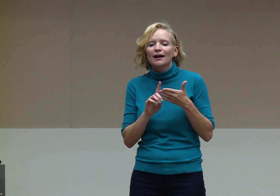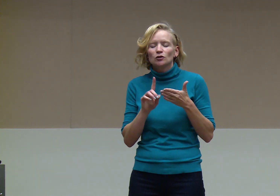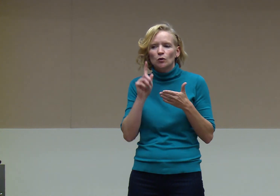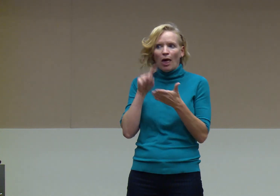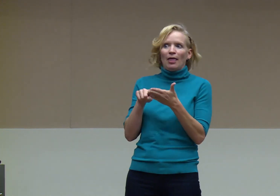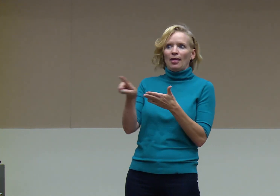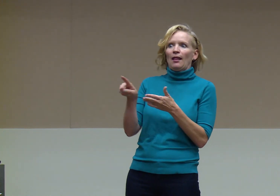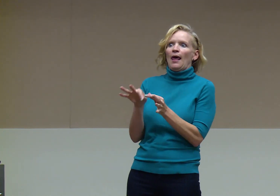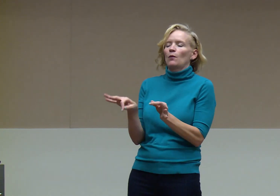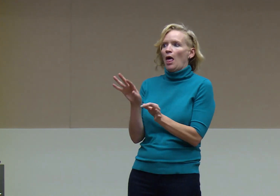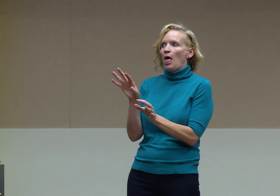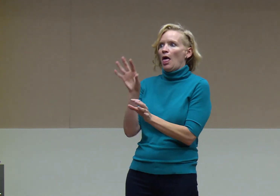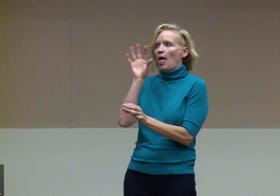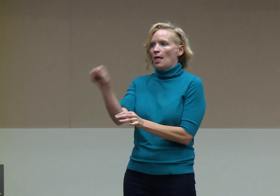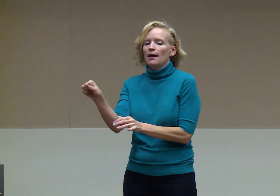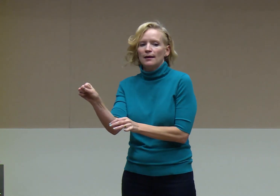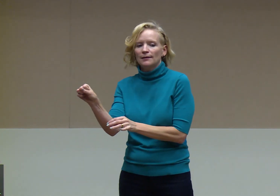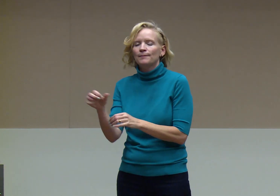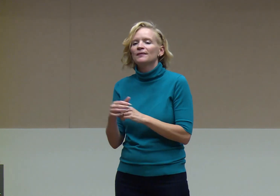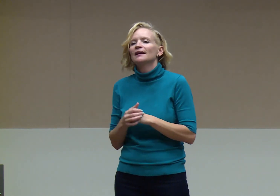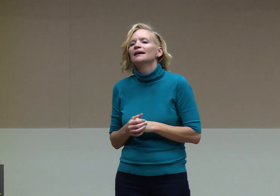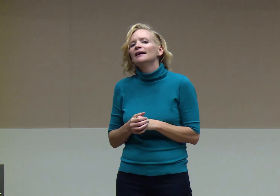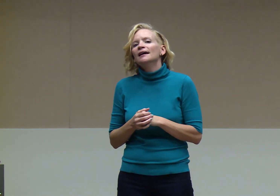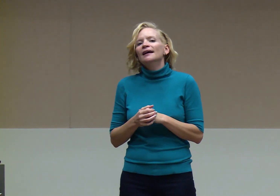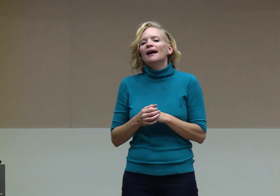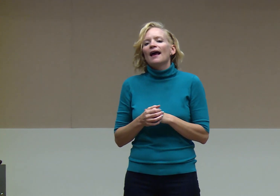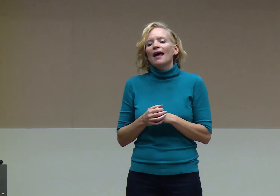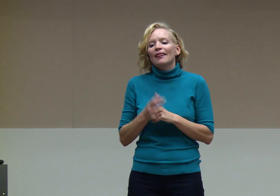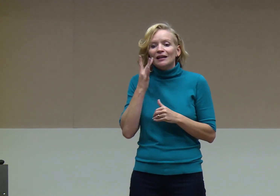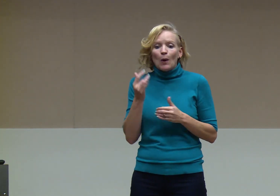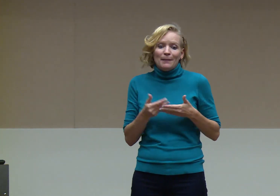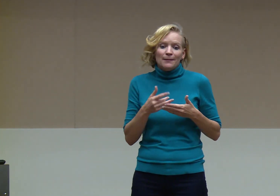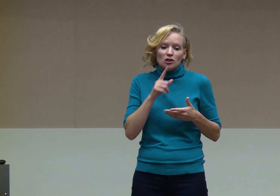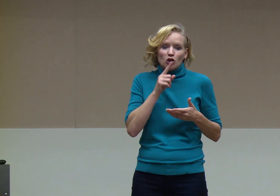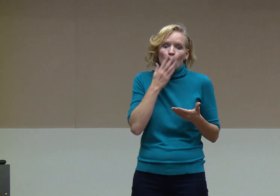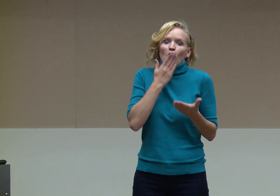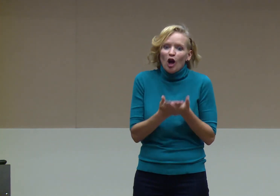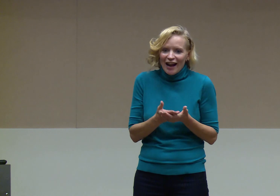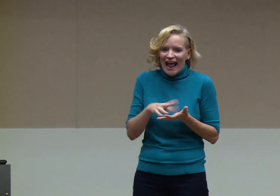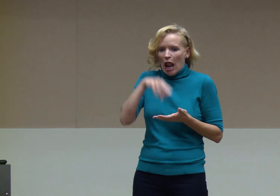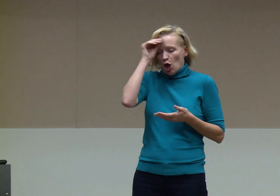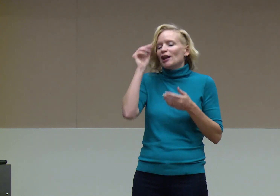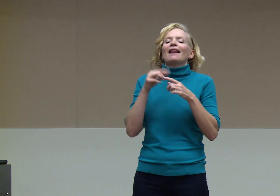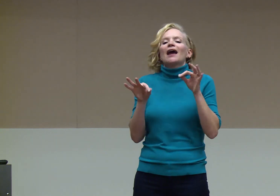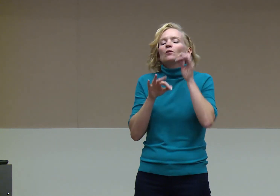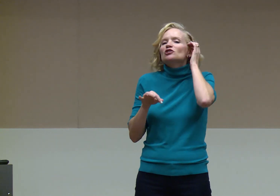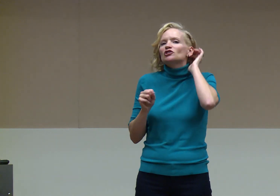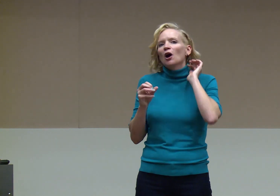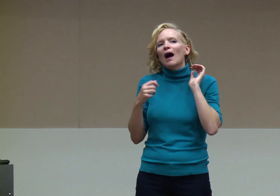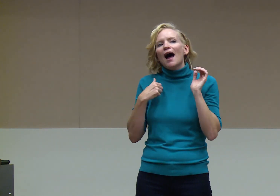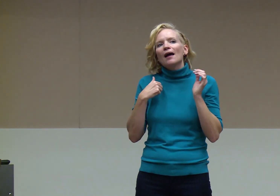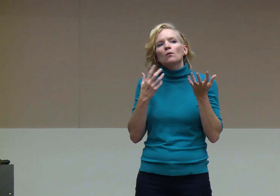to actually identify language and take to it. That's why babies are so good at learning language.